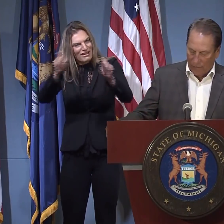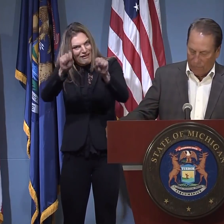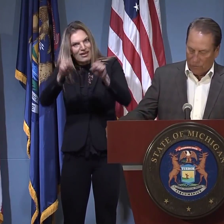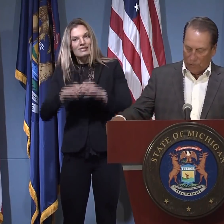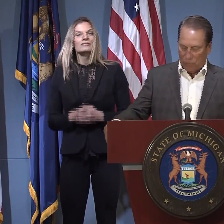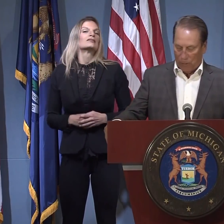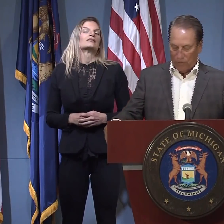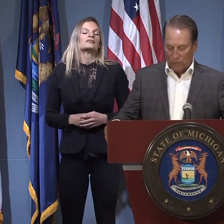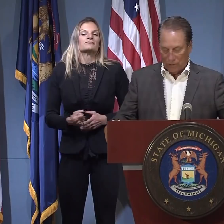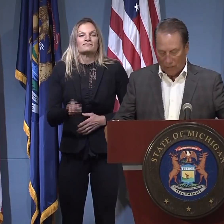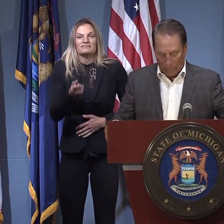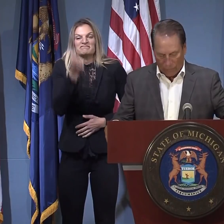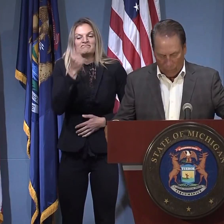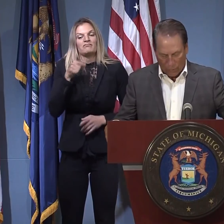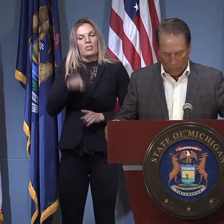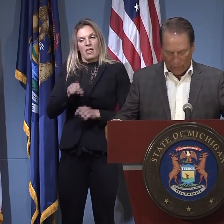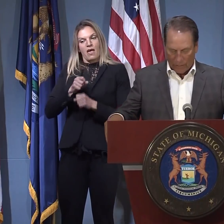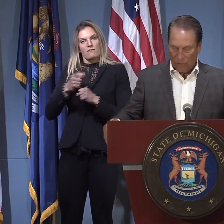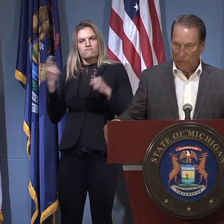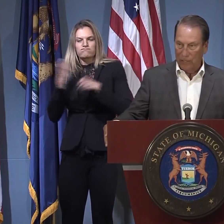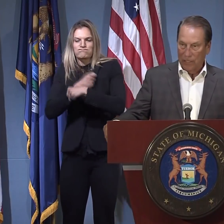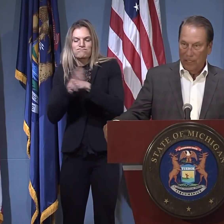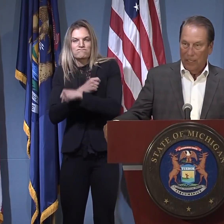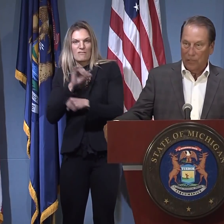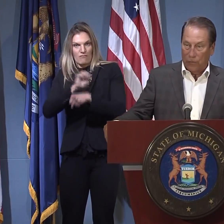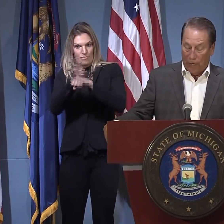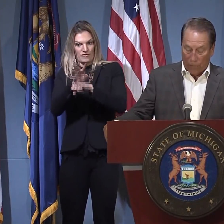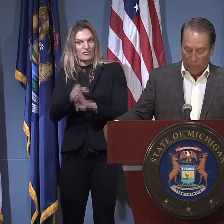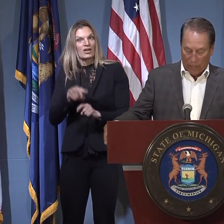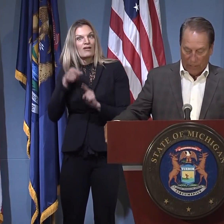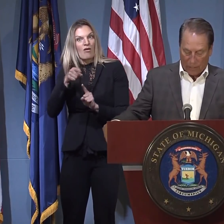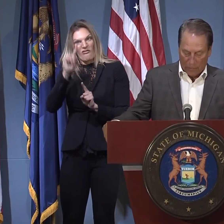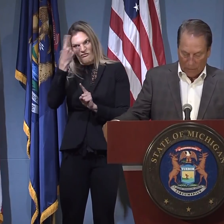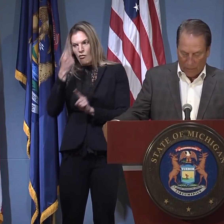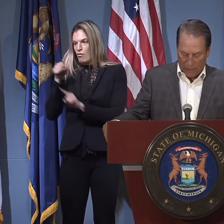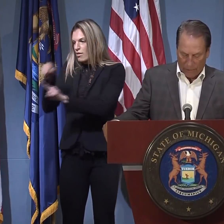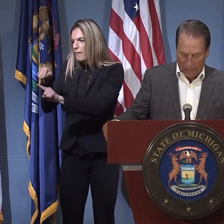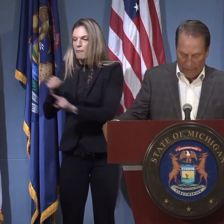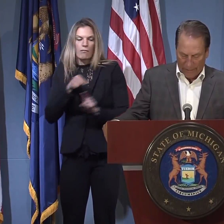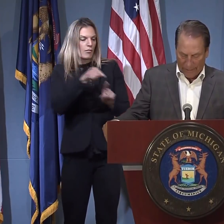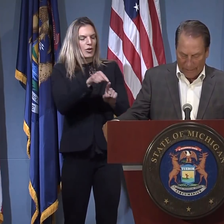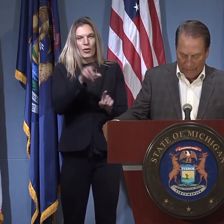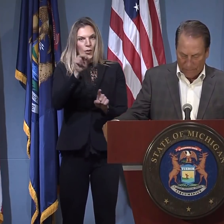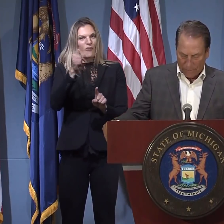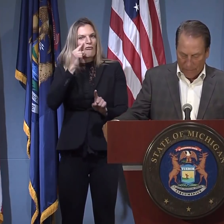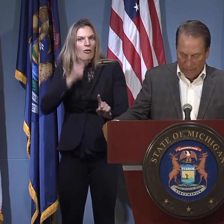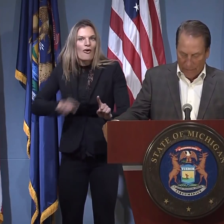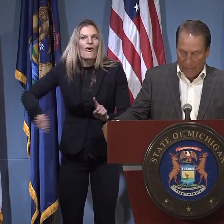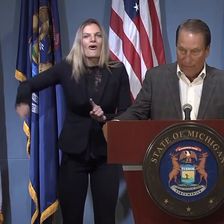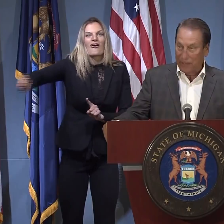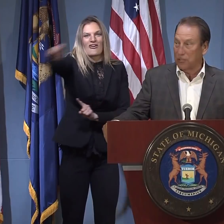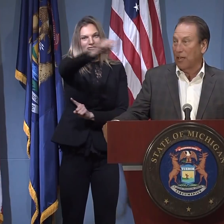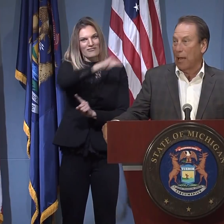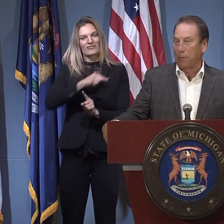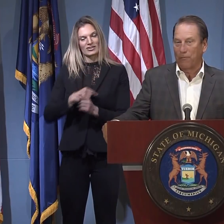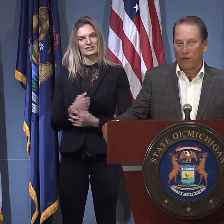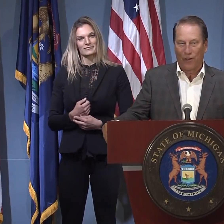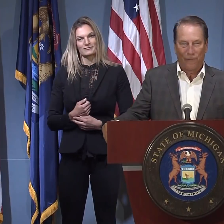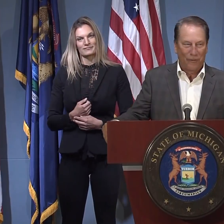WHERE YOU THE FIGHT AGAINST COVID 19 IS NOT, IT IS NOT FOR JUST SPARTAN.